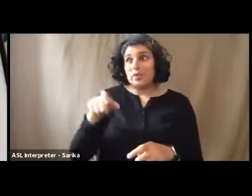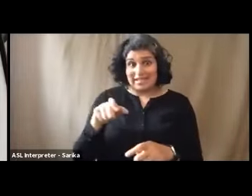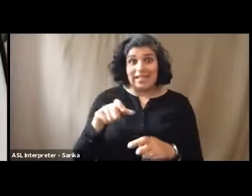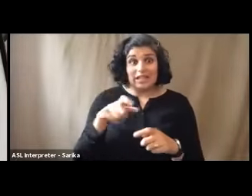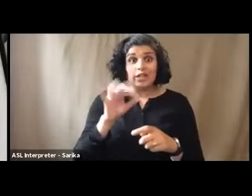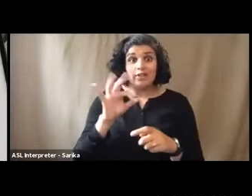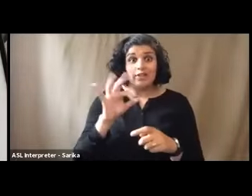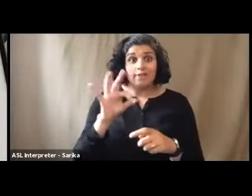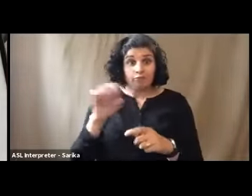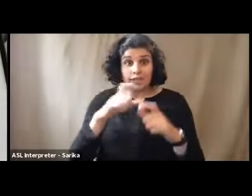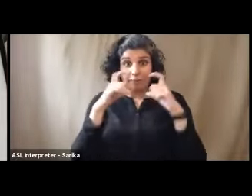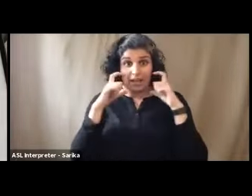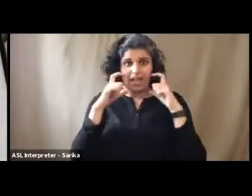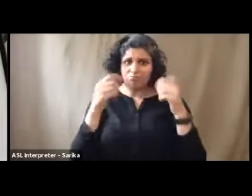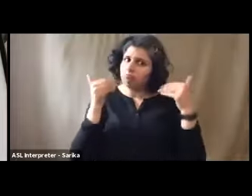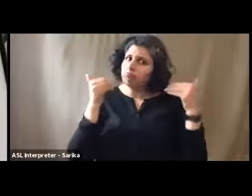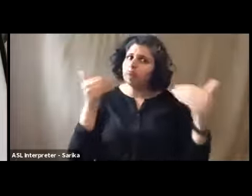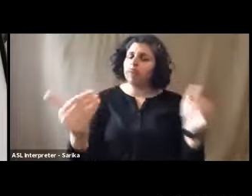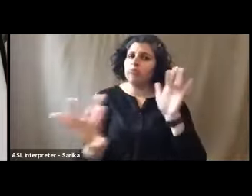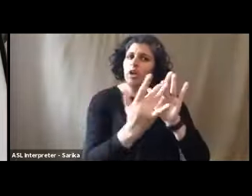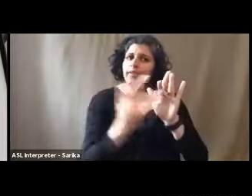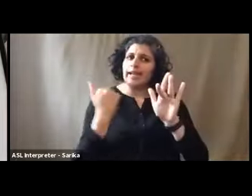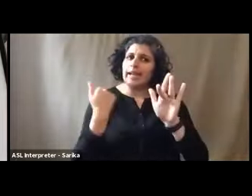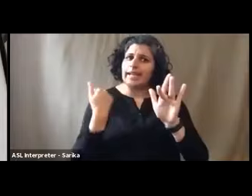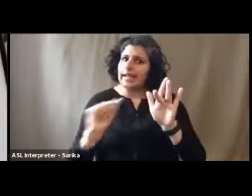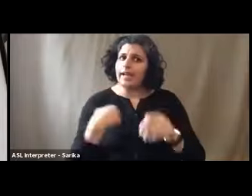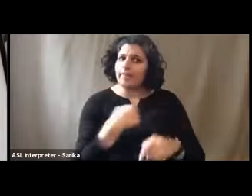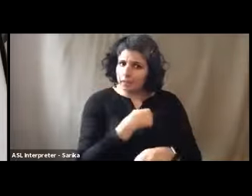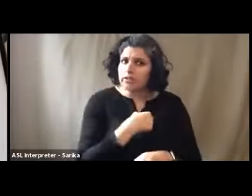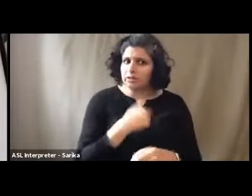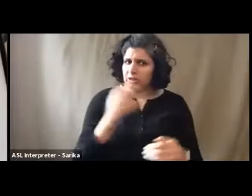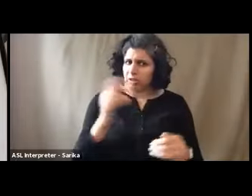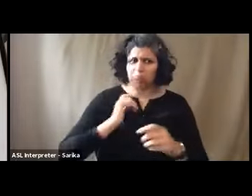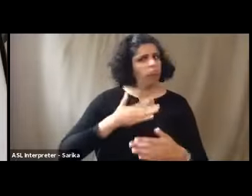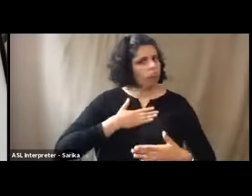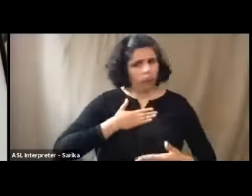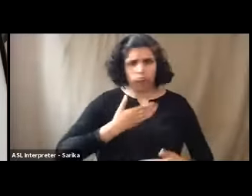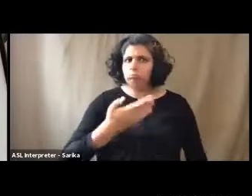You can contact any one of us.